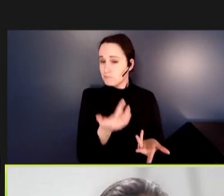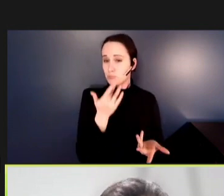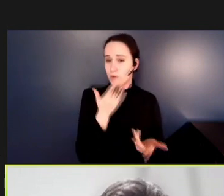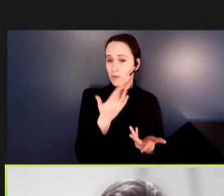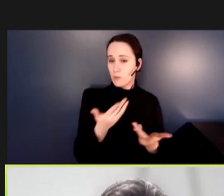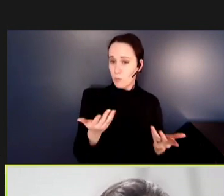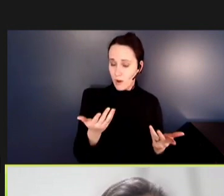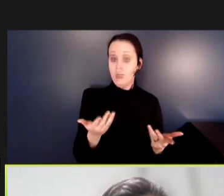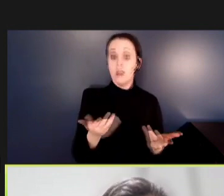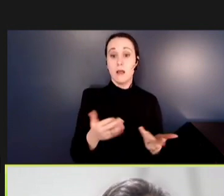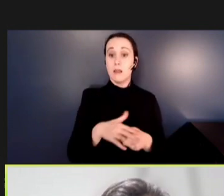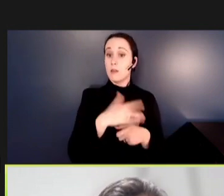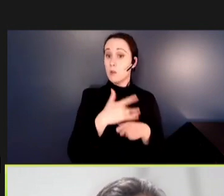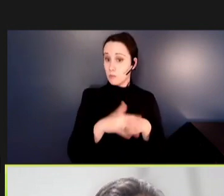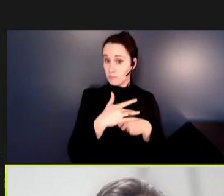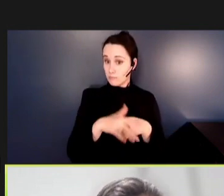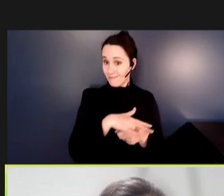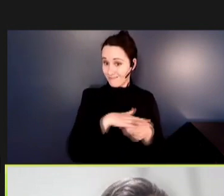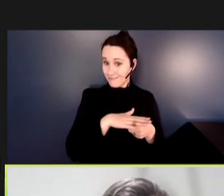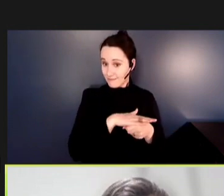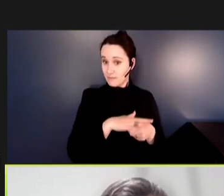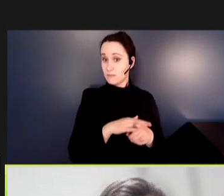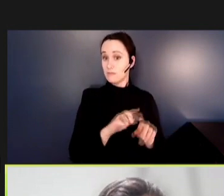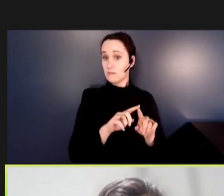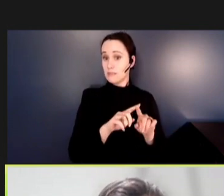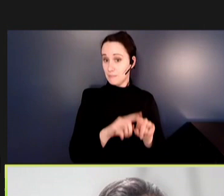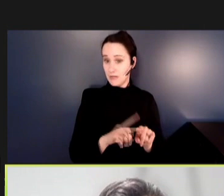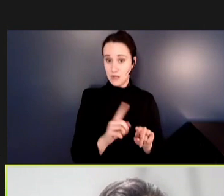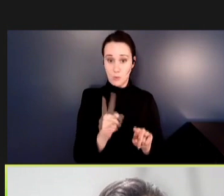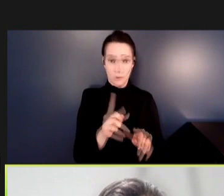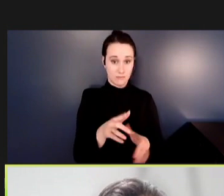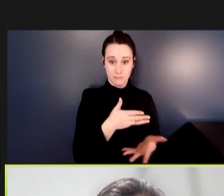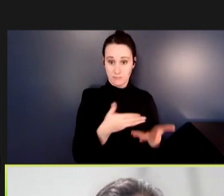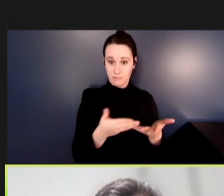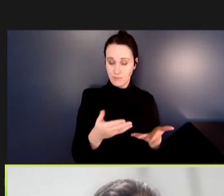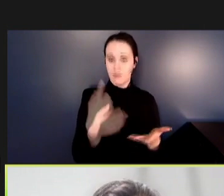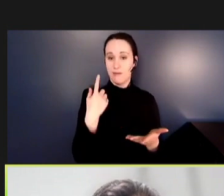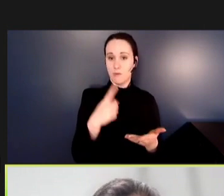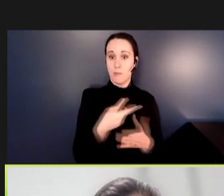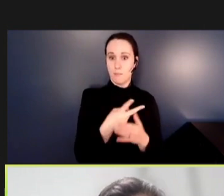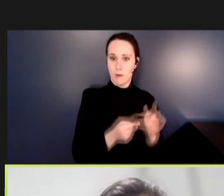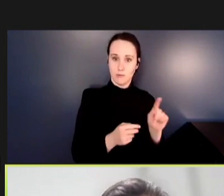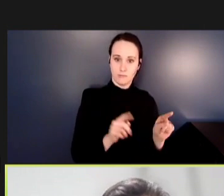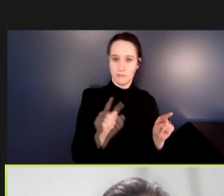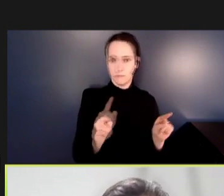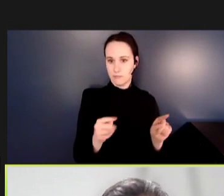availability of the vaccine and the monoclonal antibody needs to be considered and then either